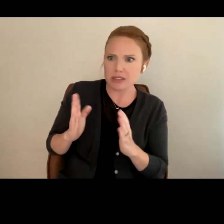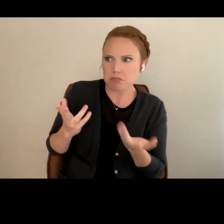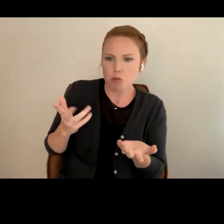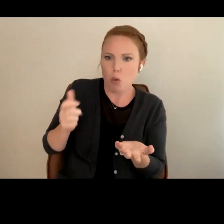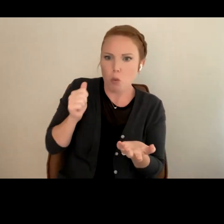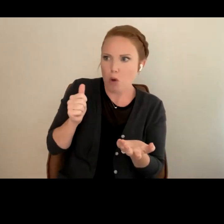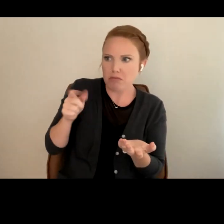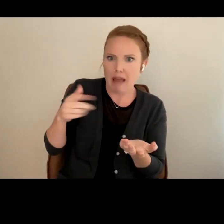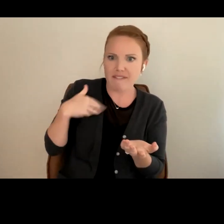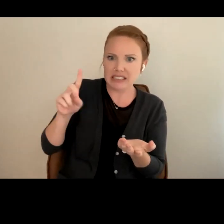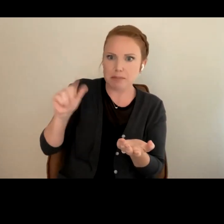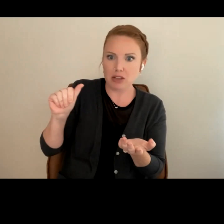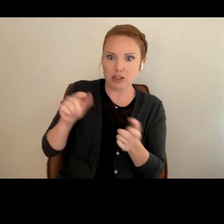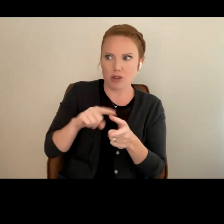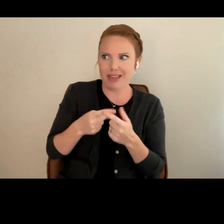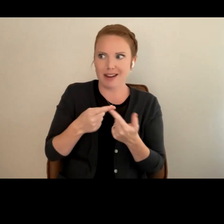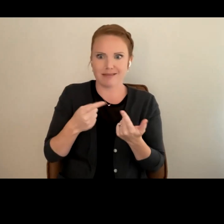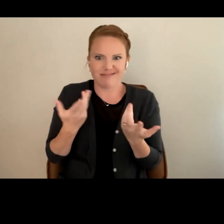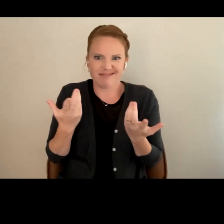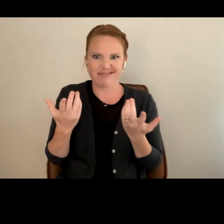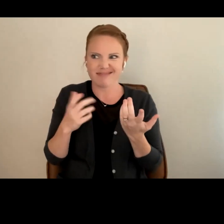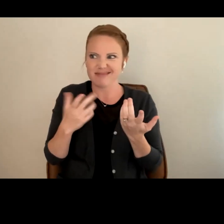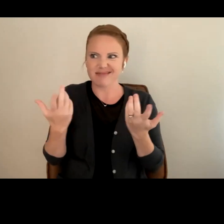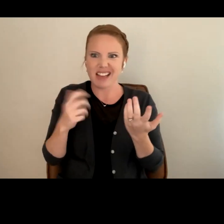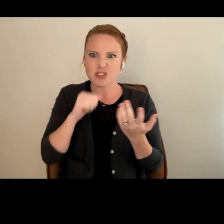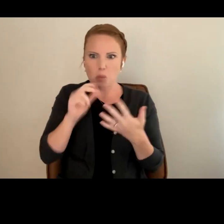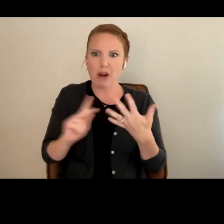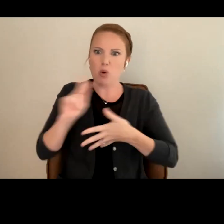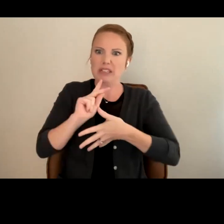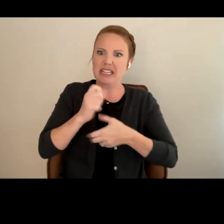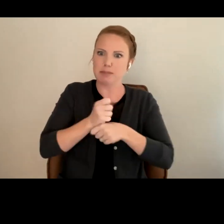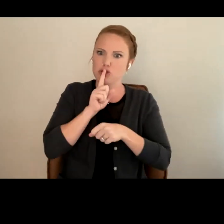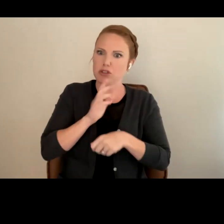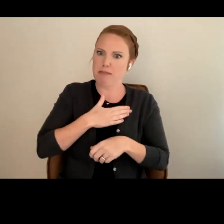I think that's a big part of the challenge and I think that there are some things before